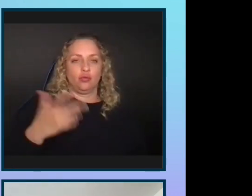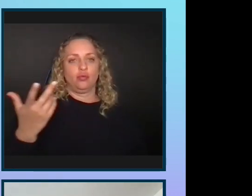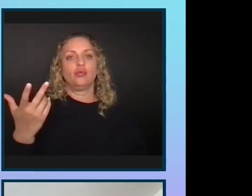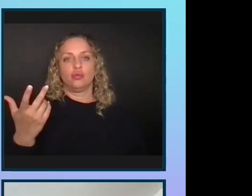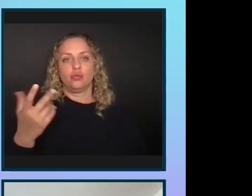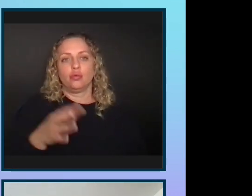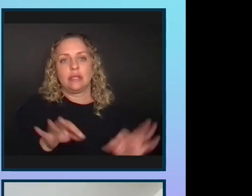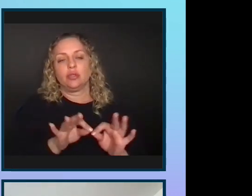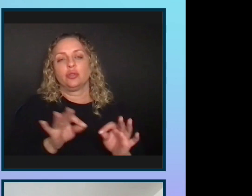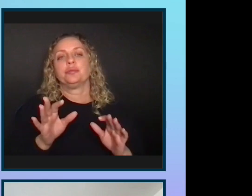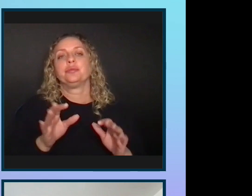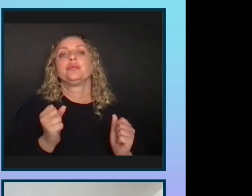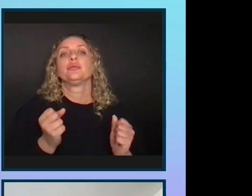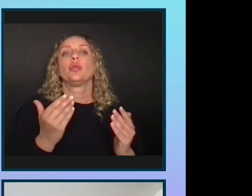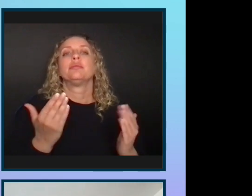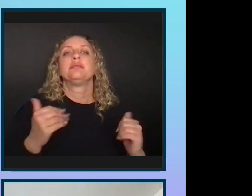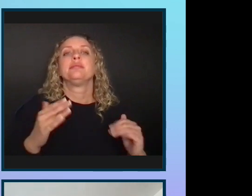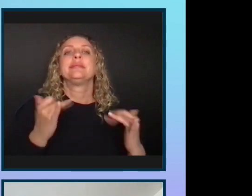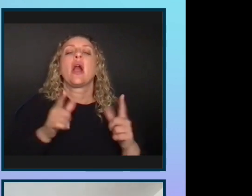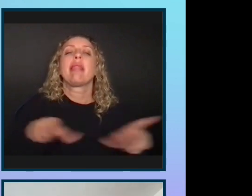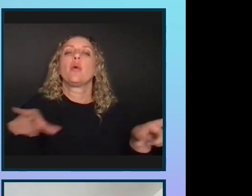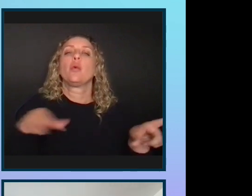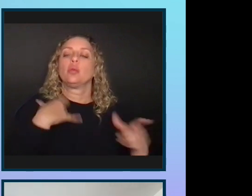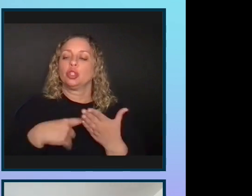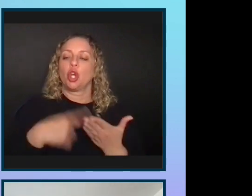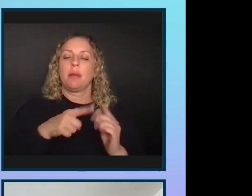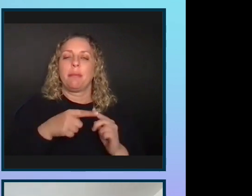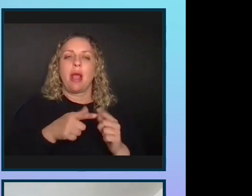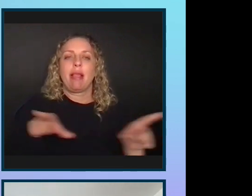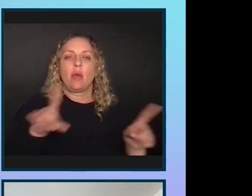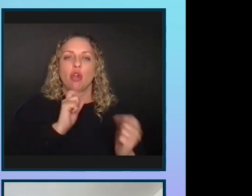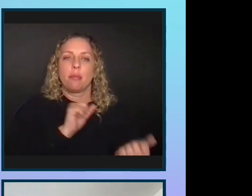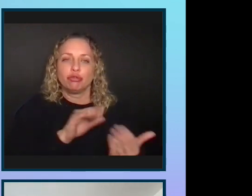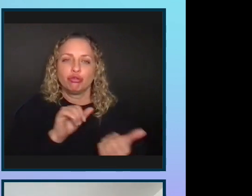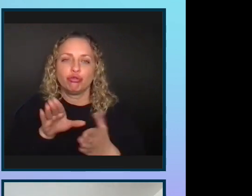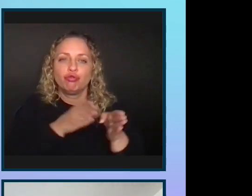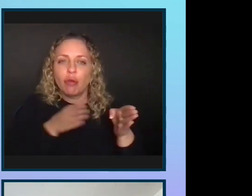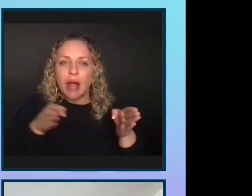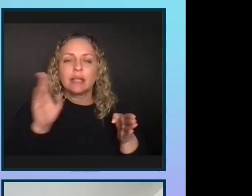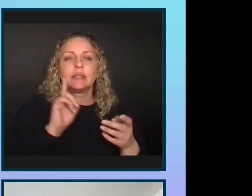So language, language is the first thing we're gonna chat about when it comes to strategies to design for people with cognitive disabilities.